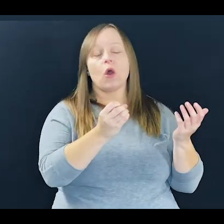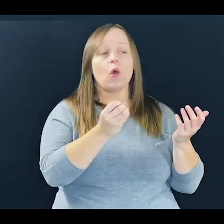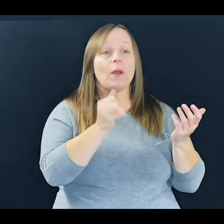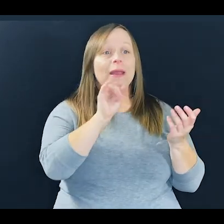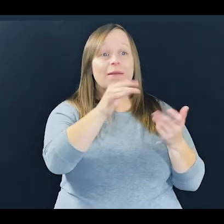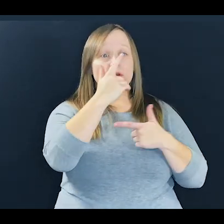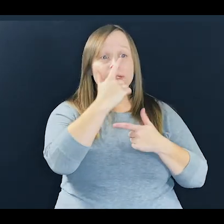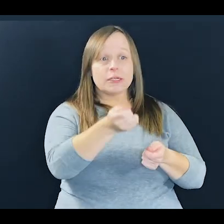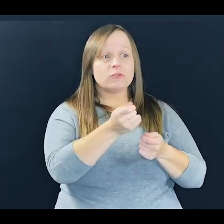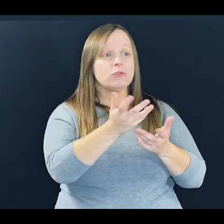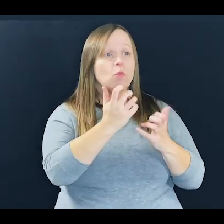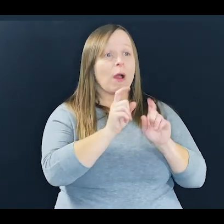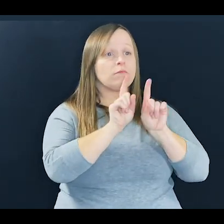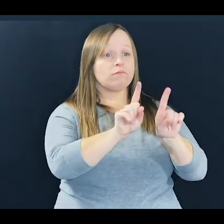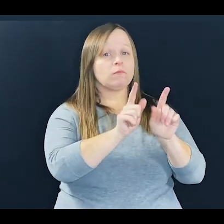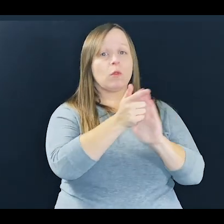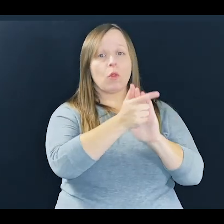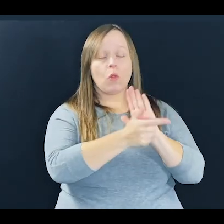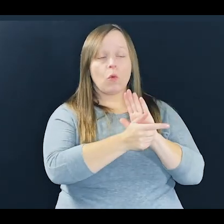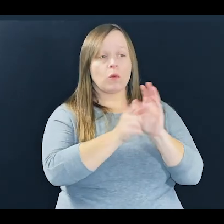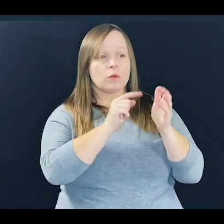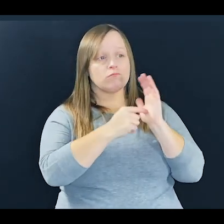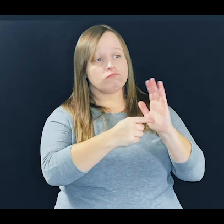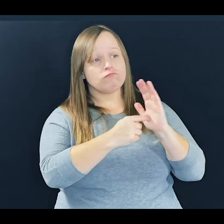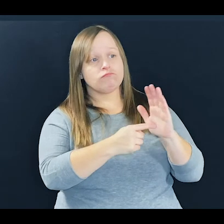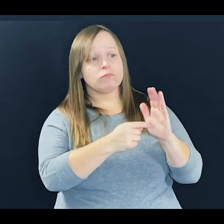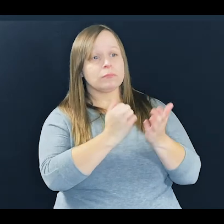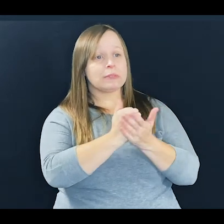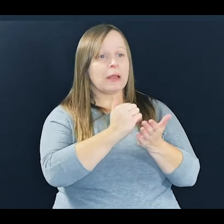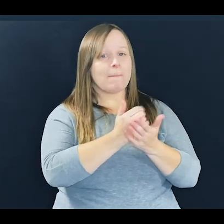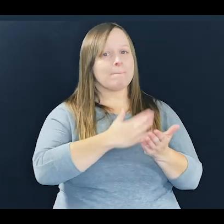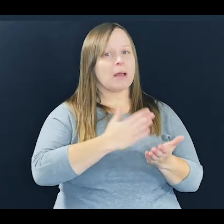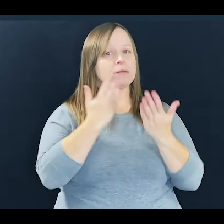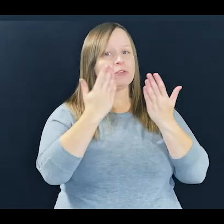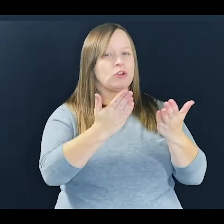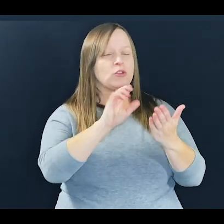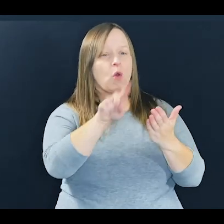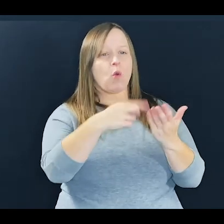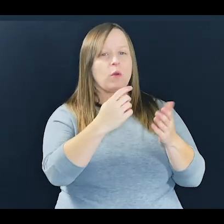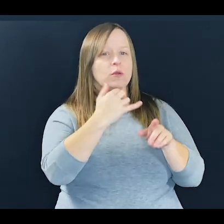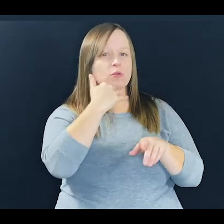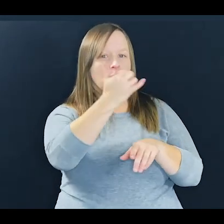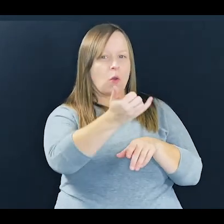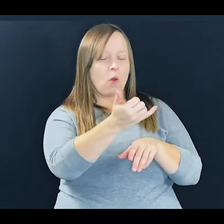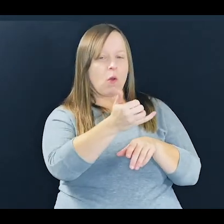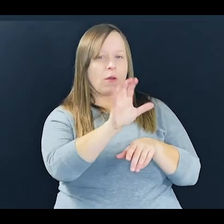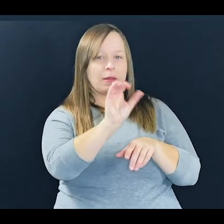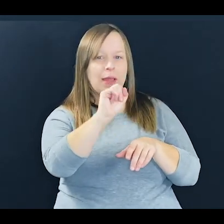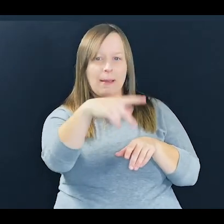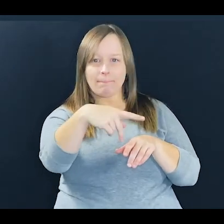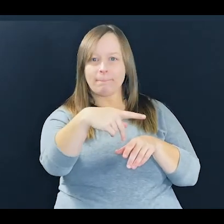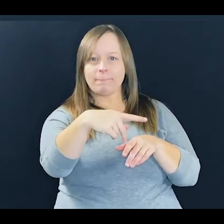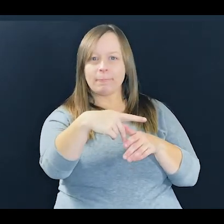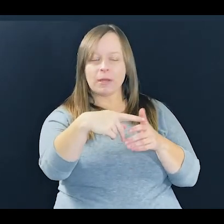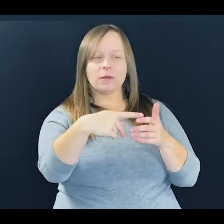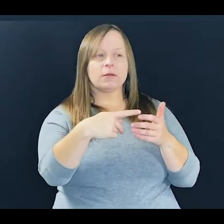So if you're interested in receiving free legal representation, my suggestion is always to call the Client Assistance Program.